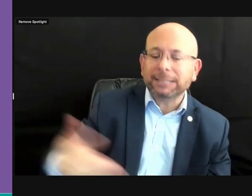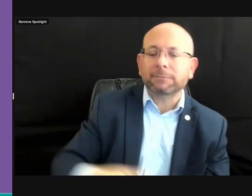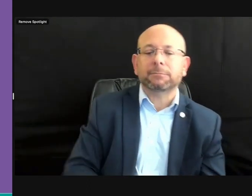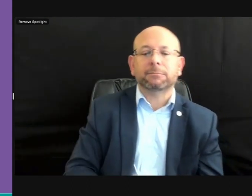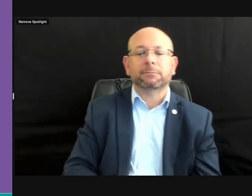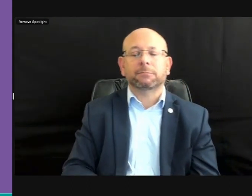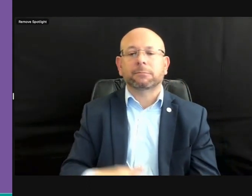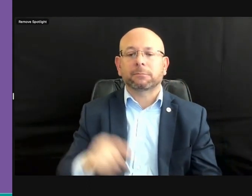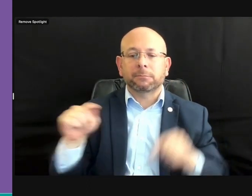buildings.